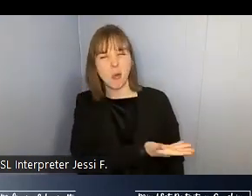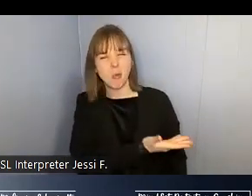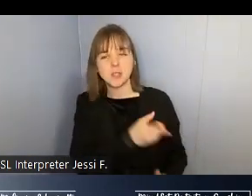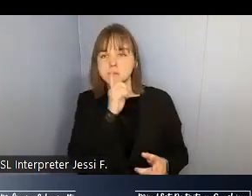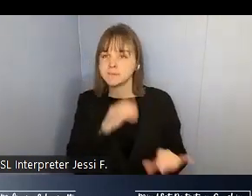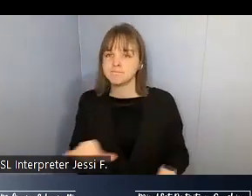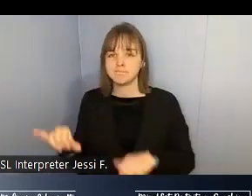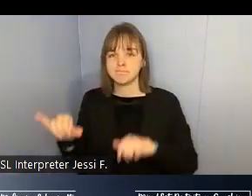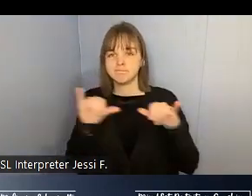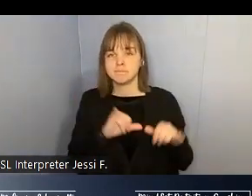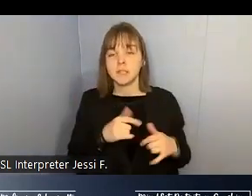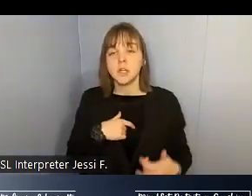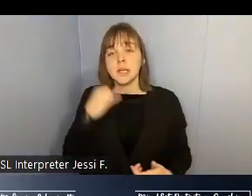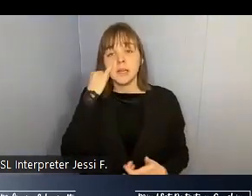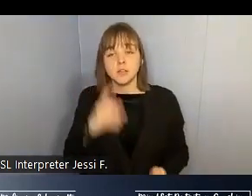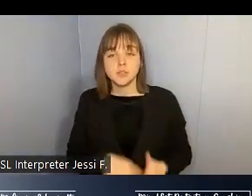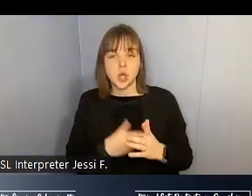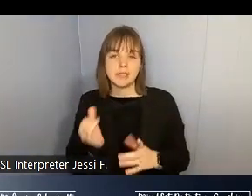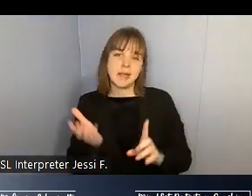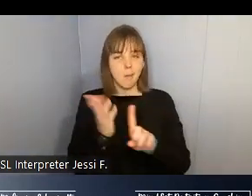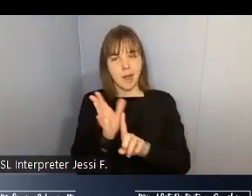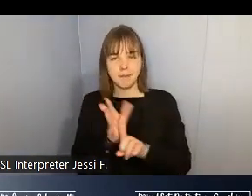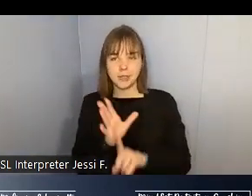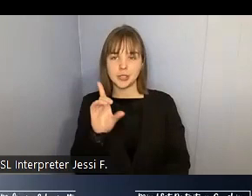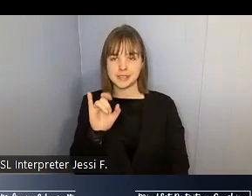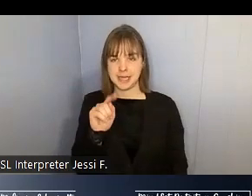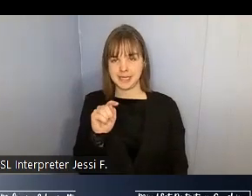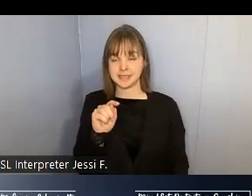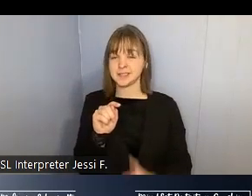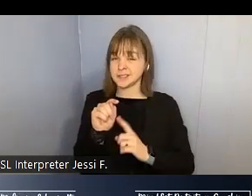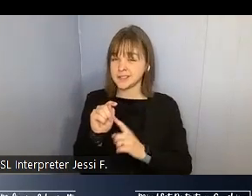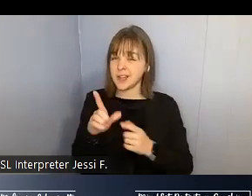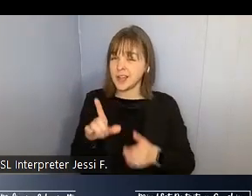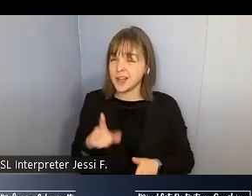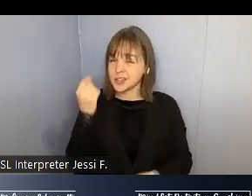particularly a fad diet, because it's coming from a place of severe deprivation and restriction,